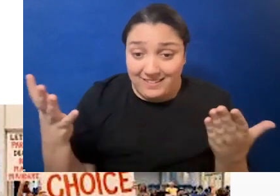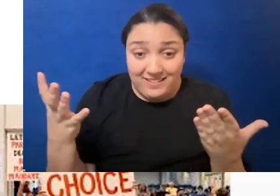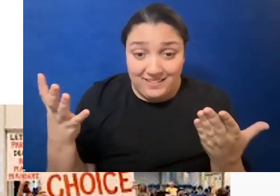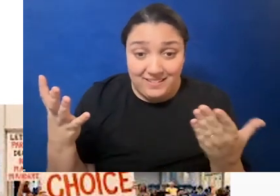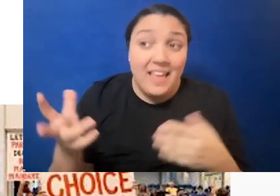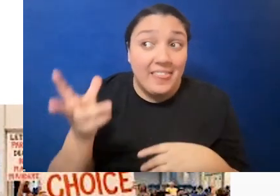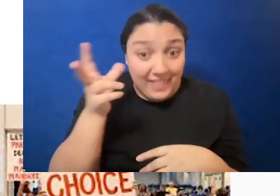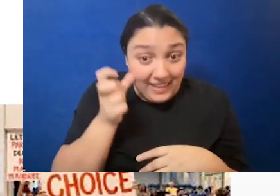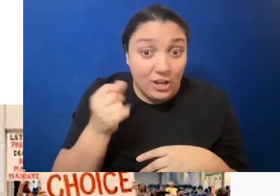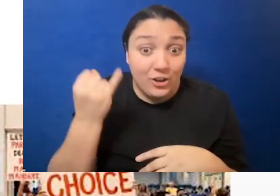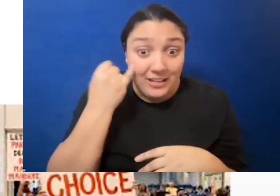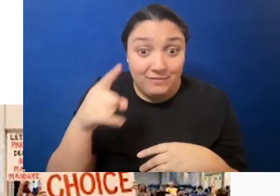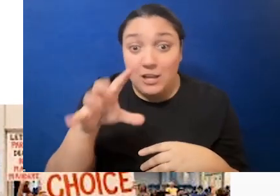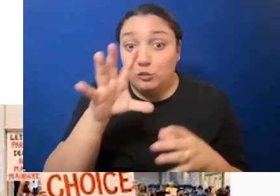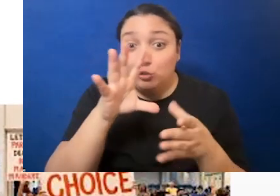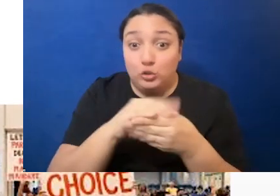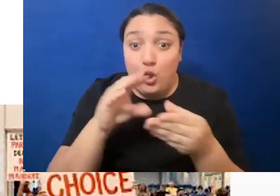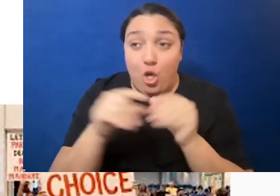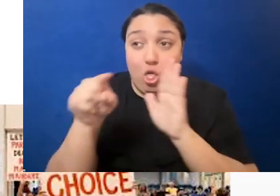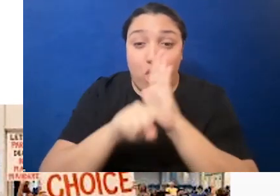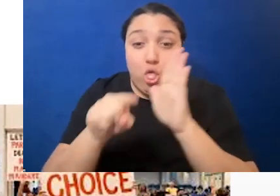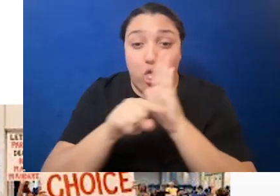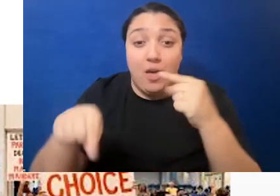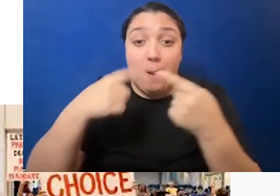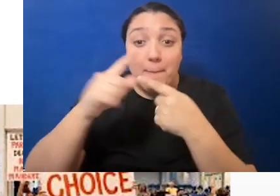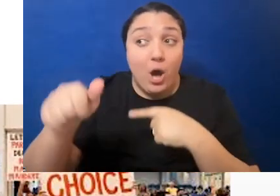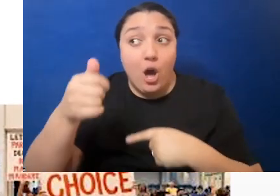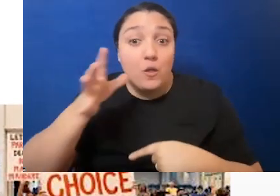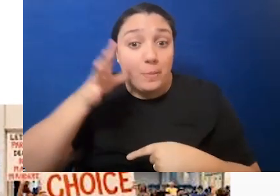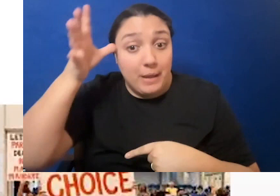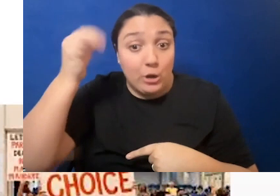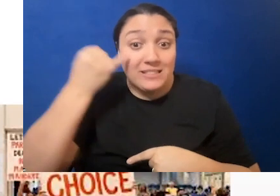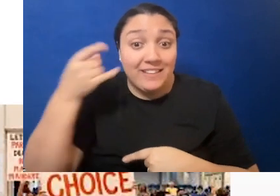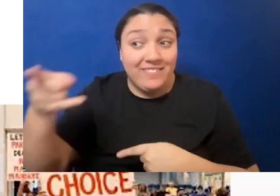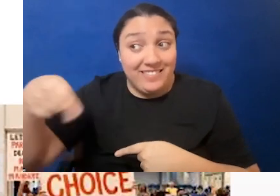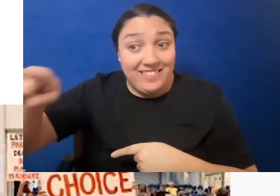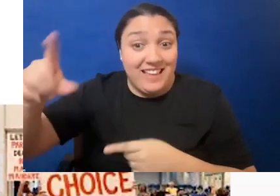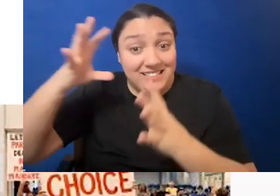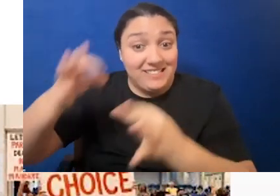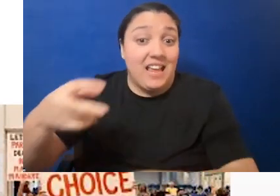THEY HEAR WHEN THEIR PARENTS TALK NEGATIVELY ABOUT OTHER PARENTS THAT CHOOSE TO VACCINATE